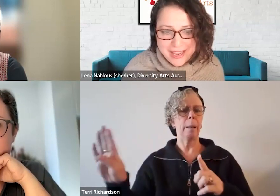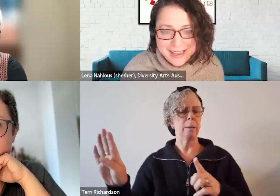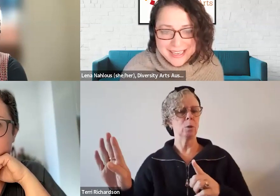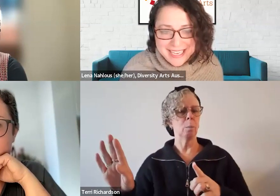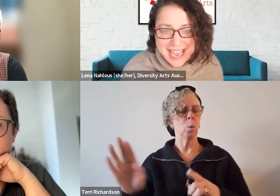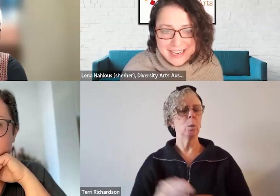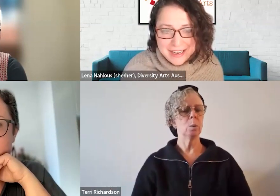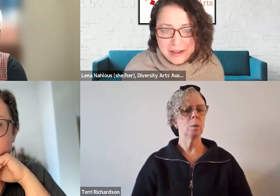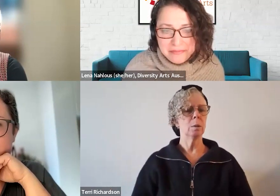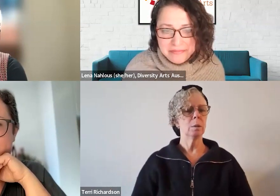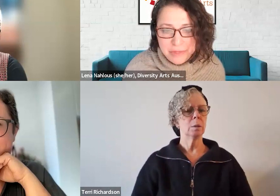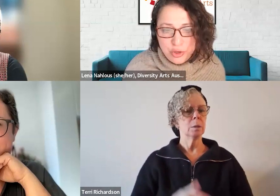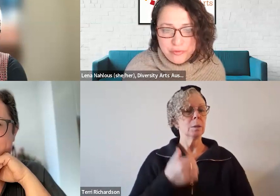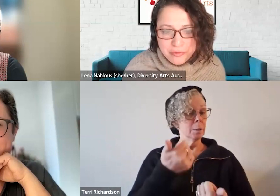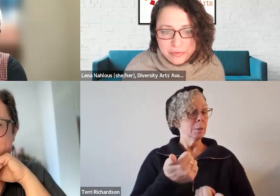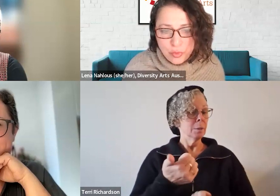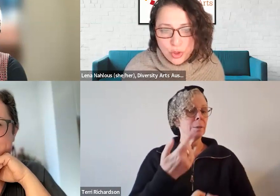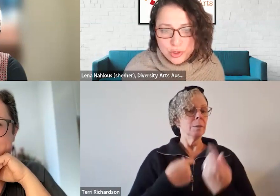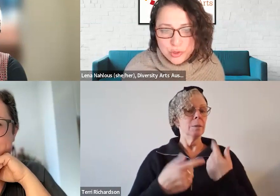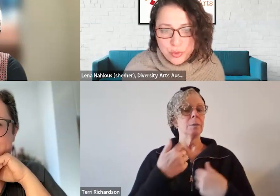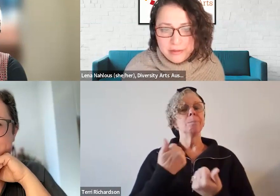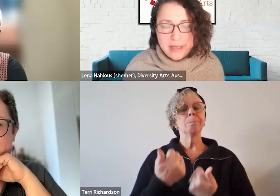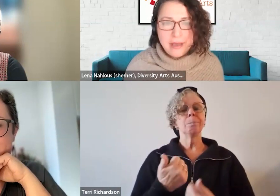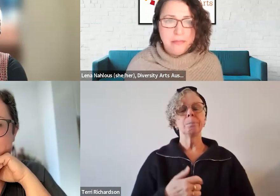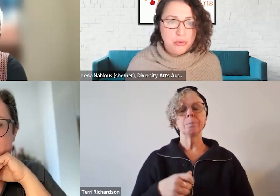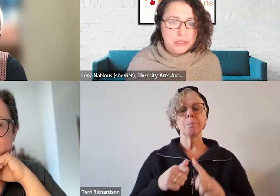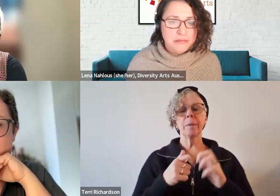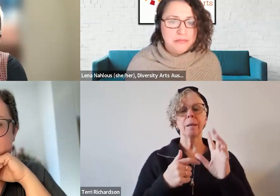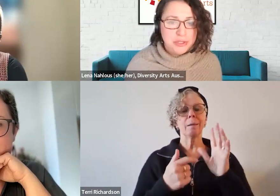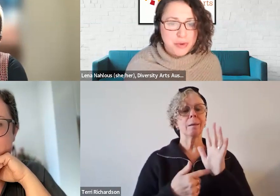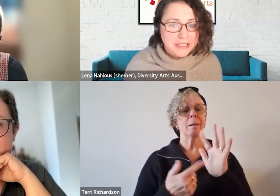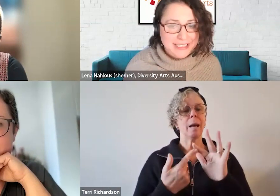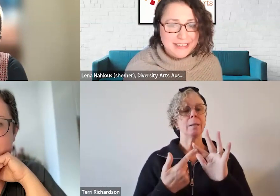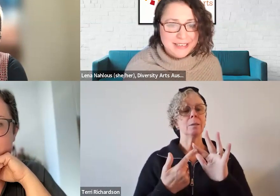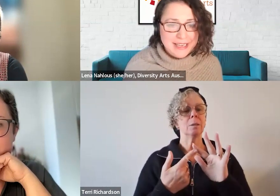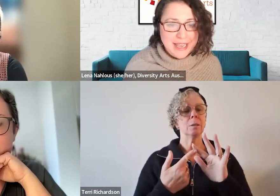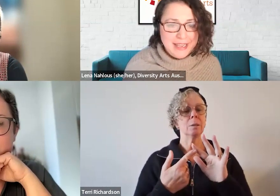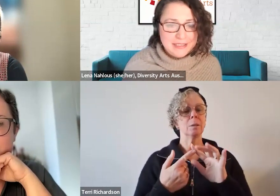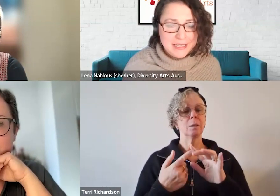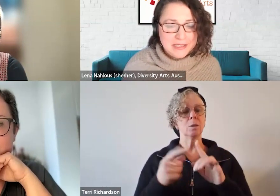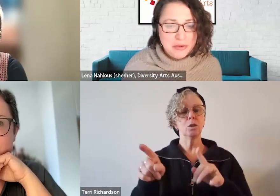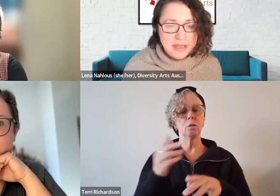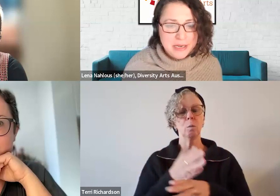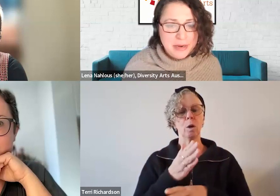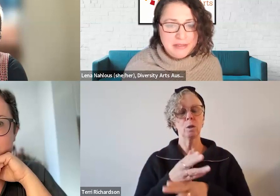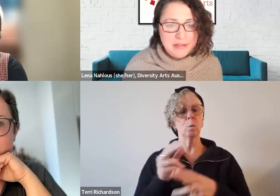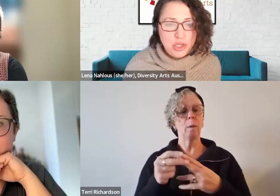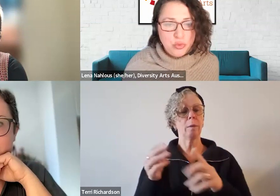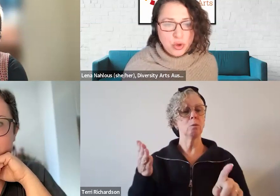Kate, you've worked with Punctum directly and so is there anything that